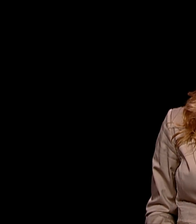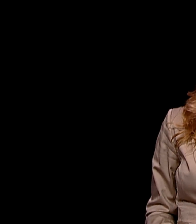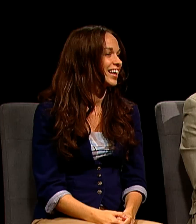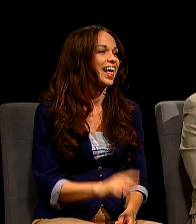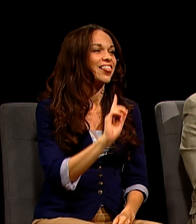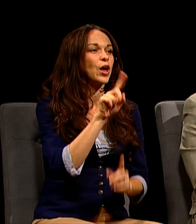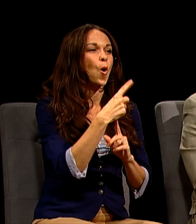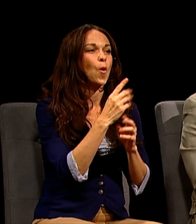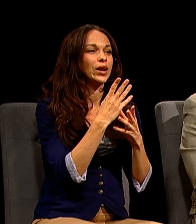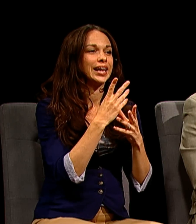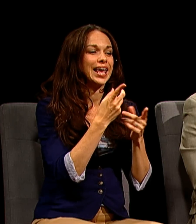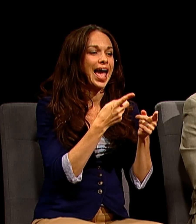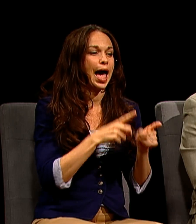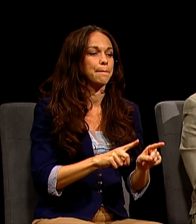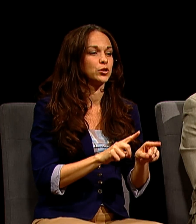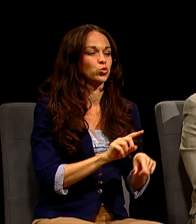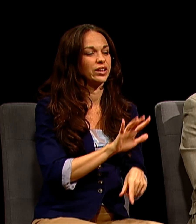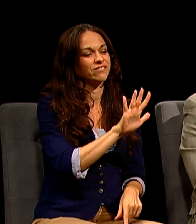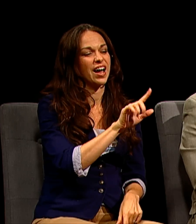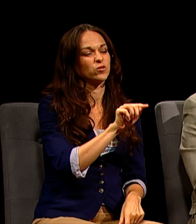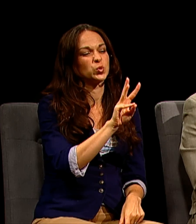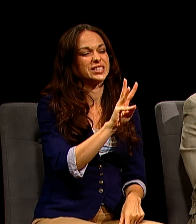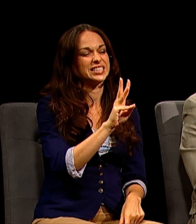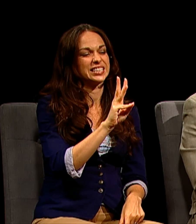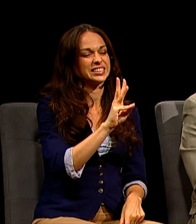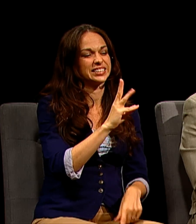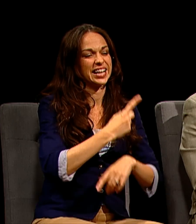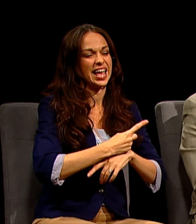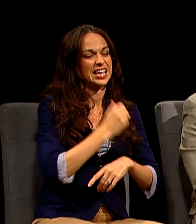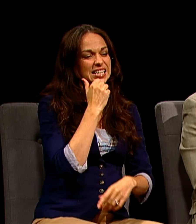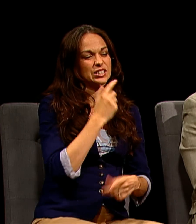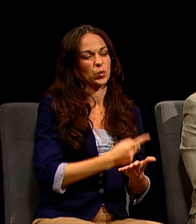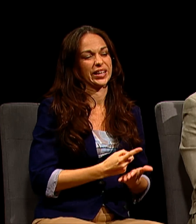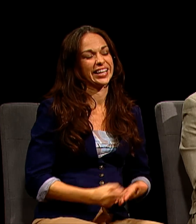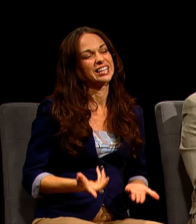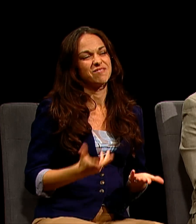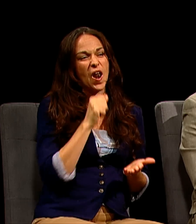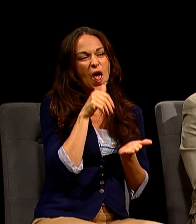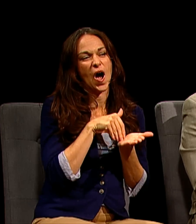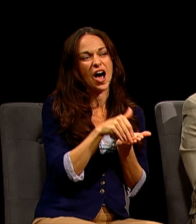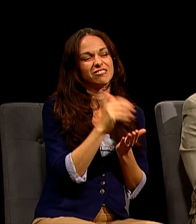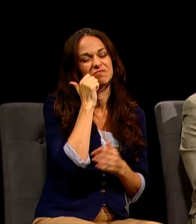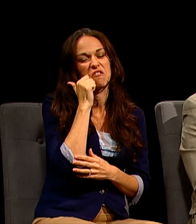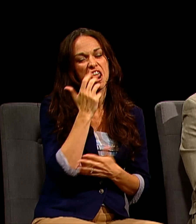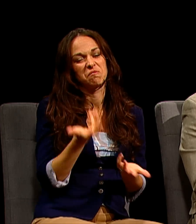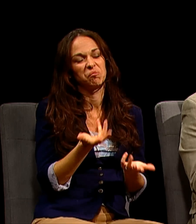happens really five to six days a week I would say. It's not that too often. Yes, sometimes you write something and especially